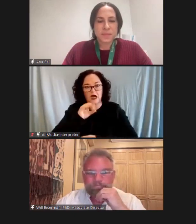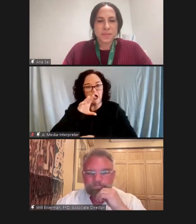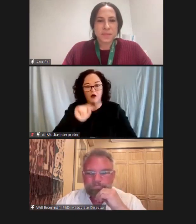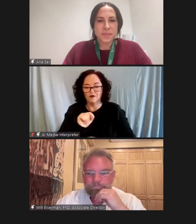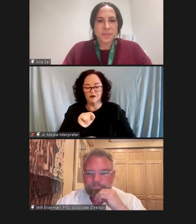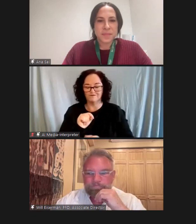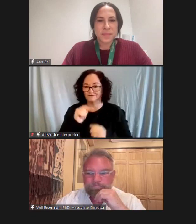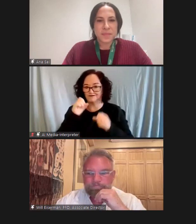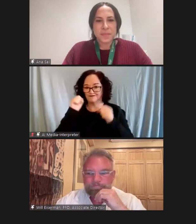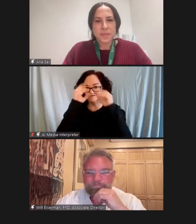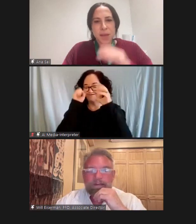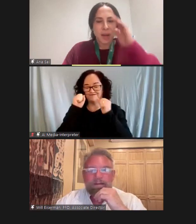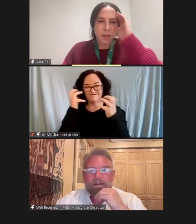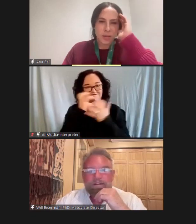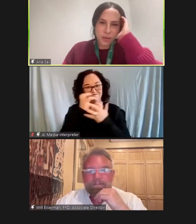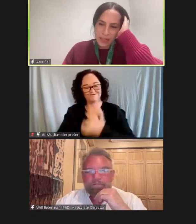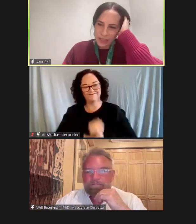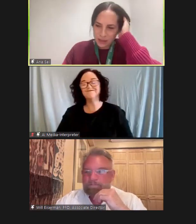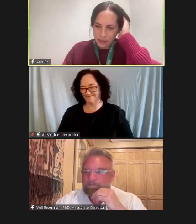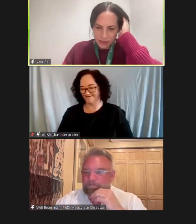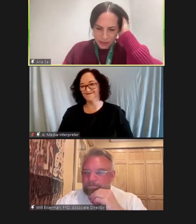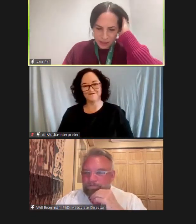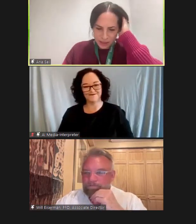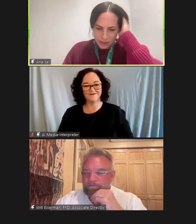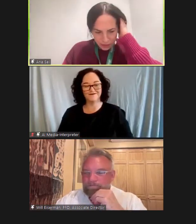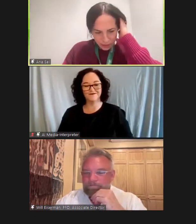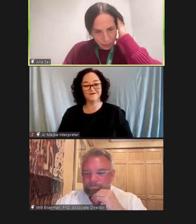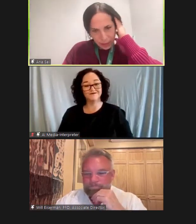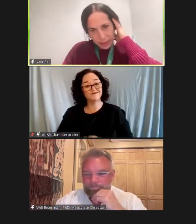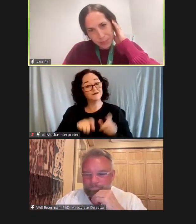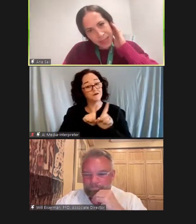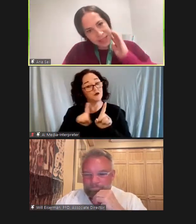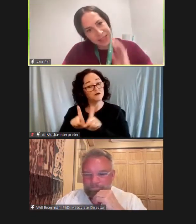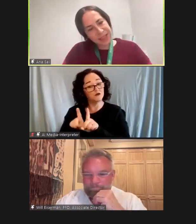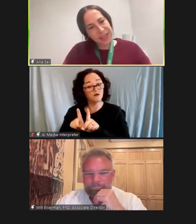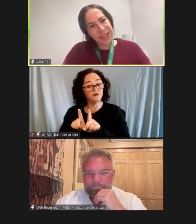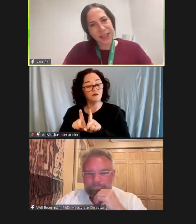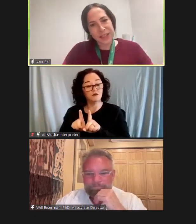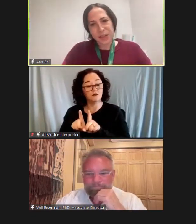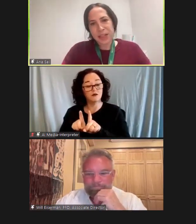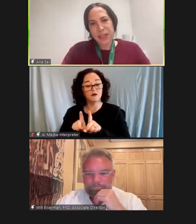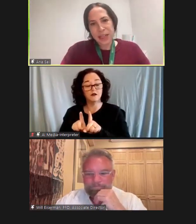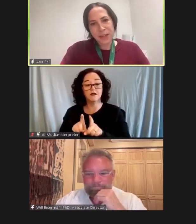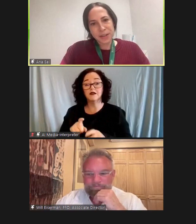amazing and also take into consideration